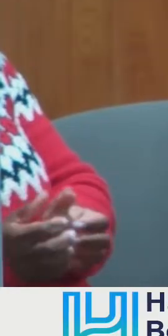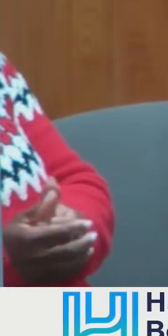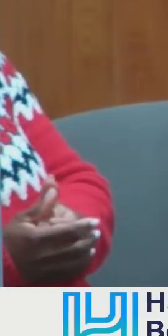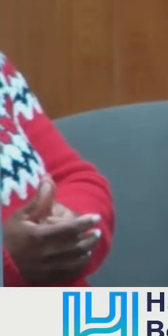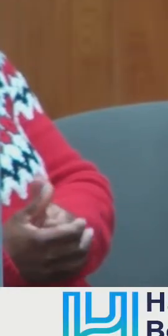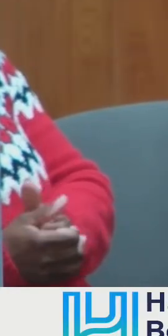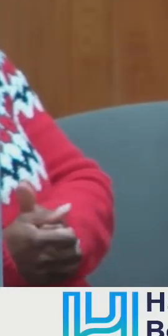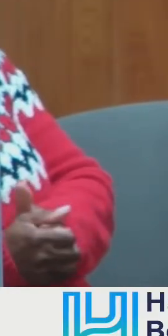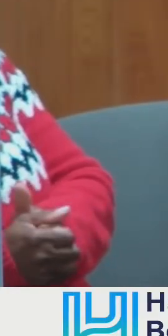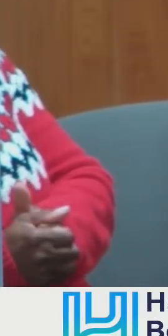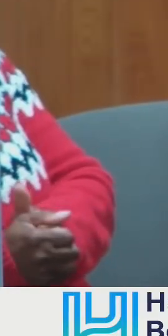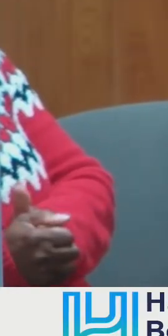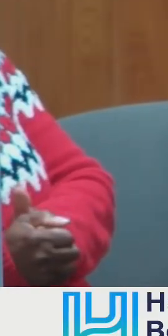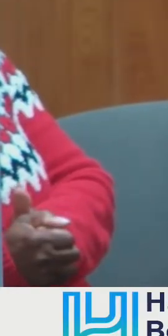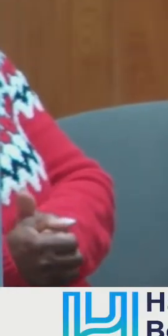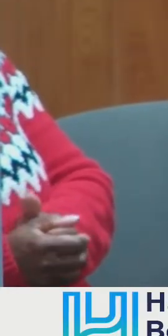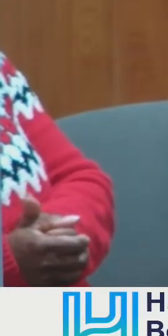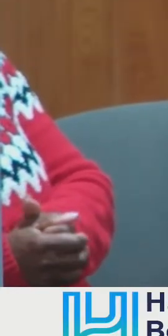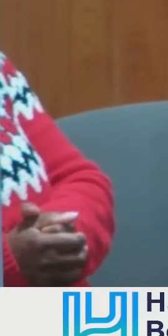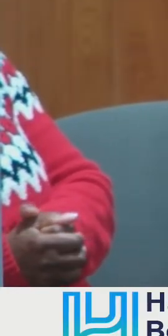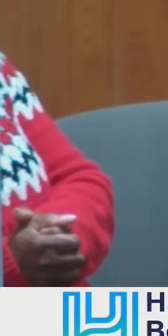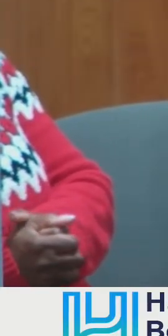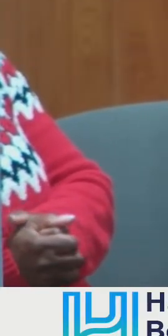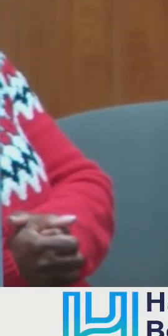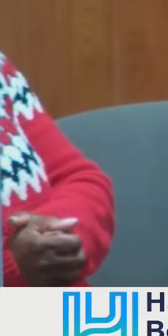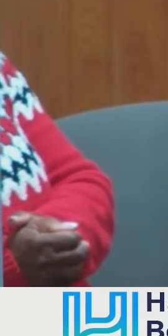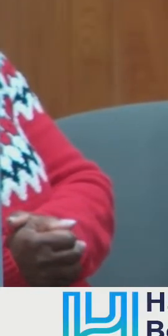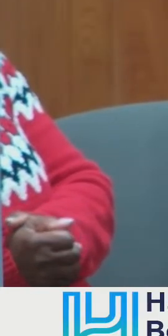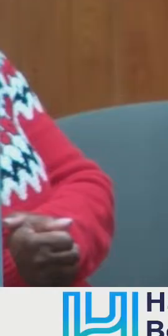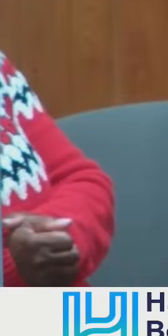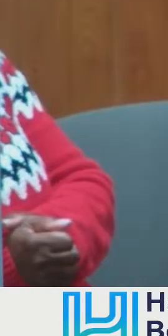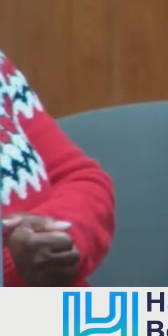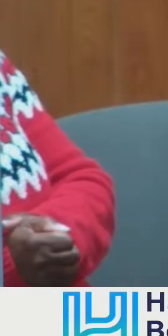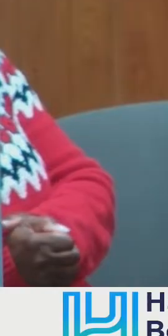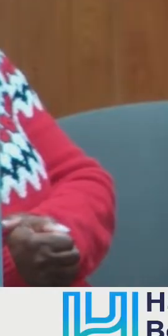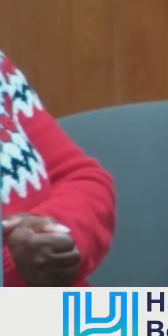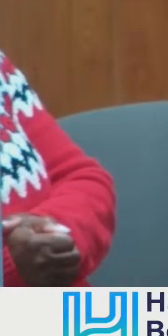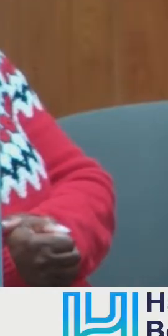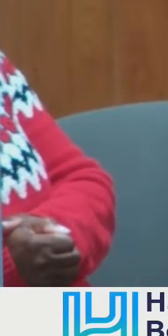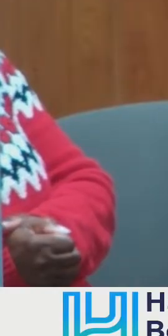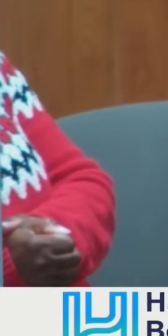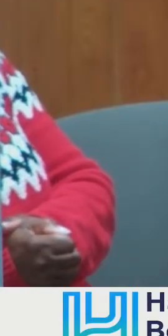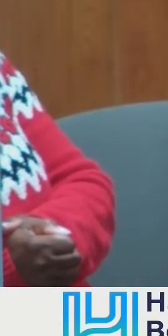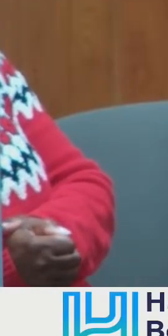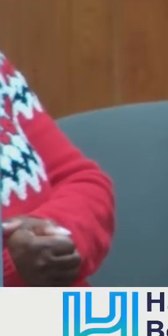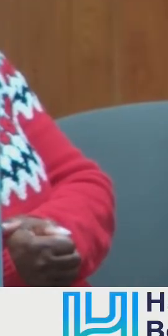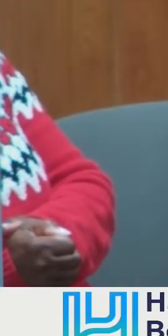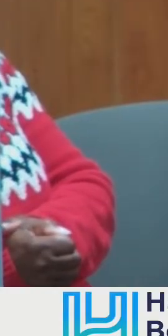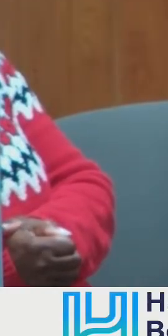sponsorships and marketing and we have already made the determination to scale back considerably